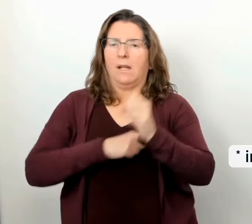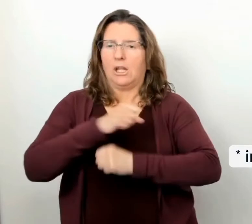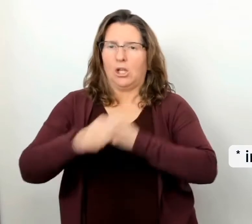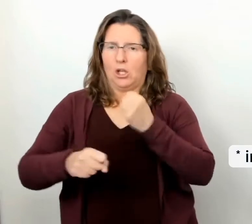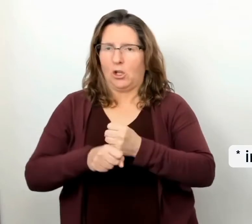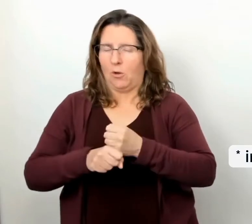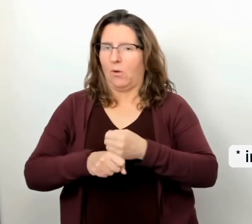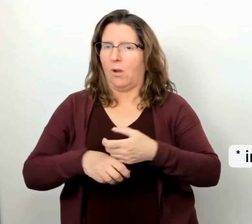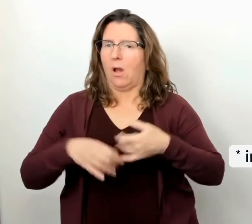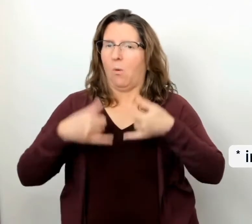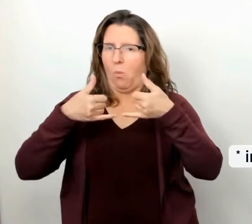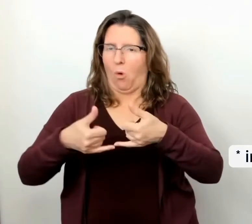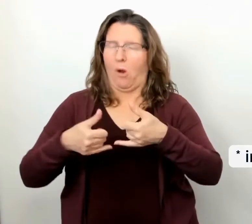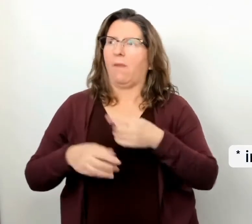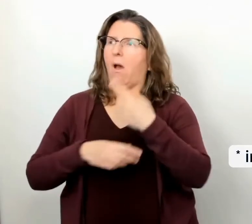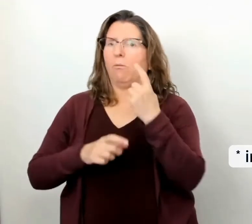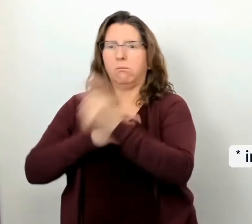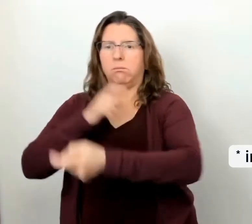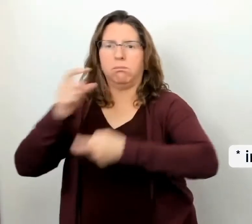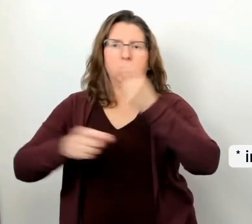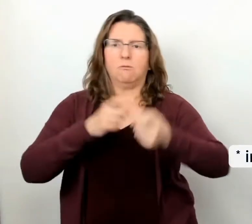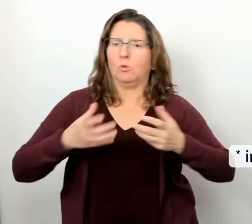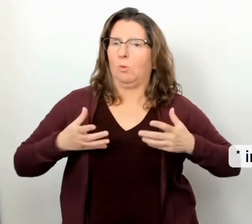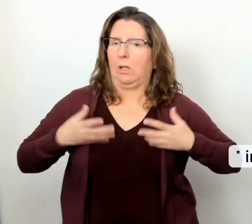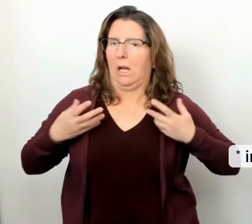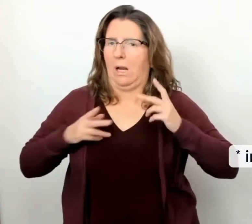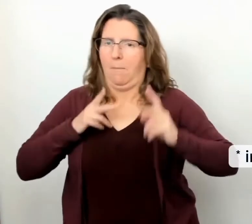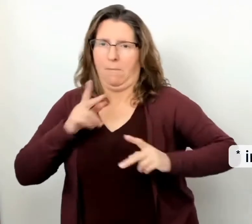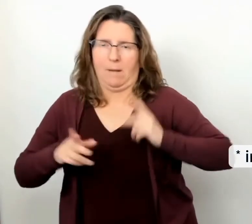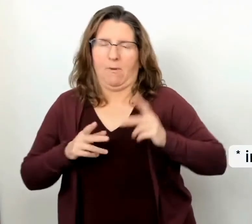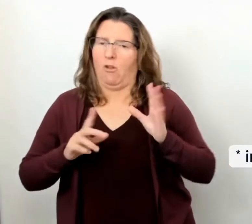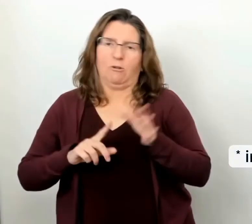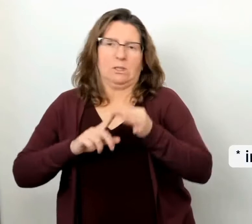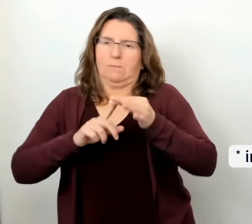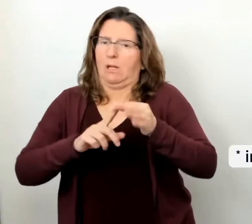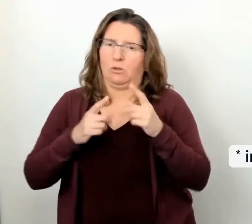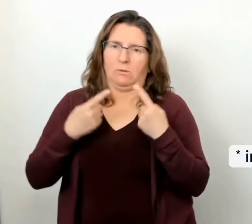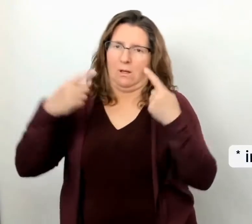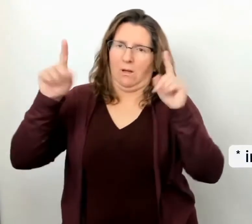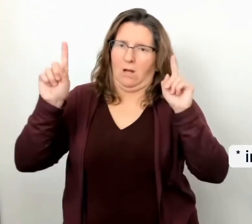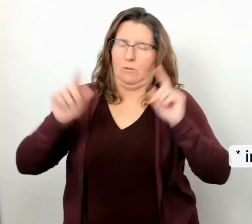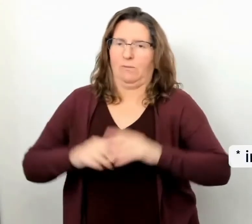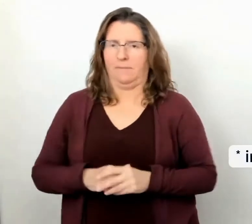Intended to recognize the achievements of young people.